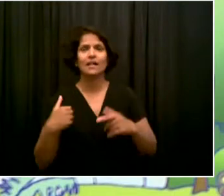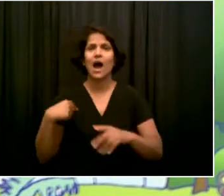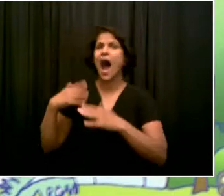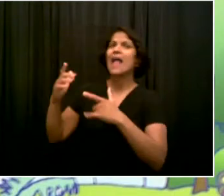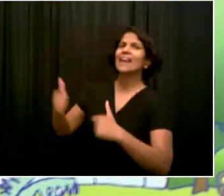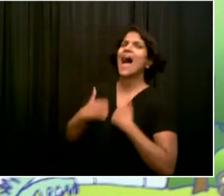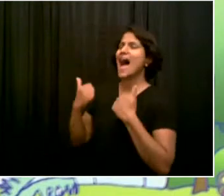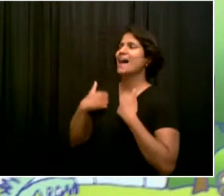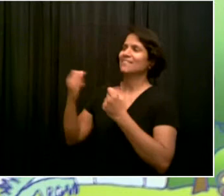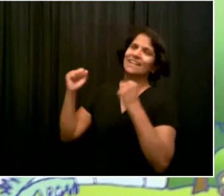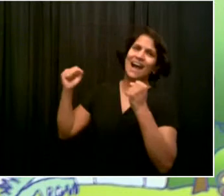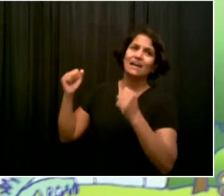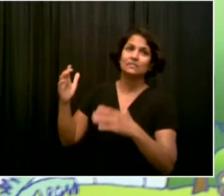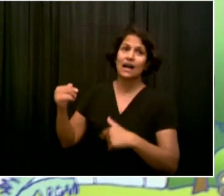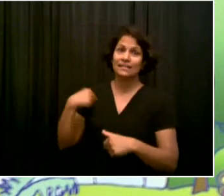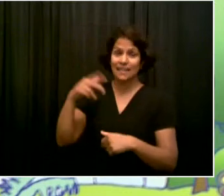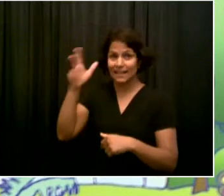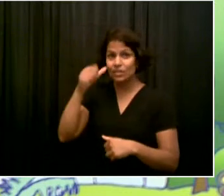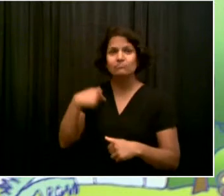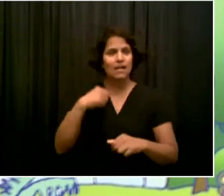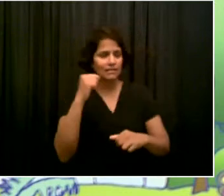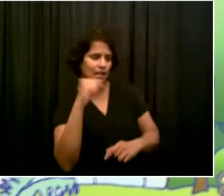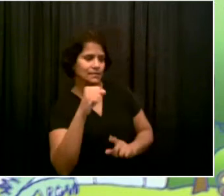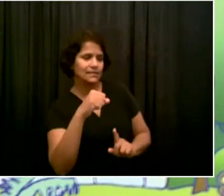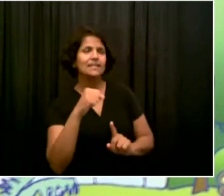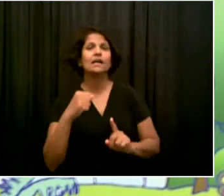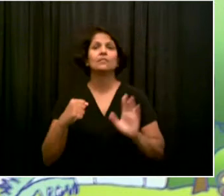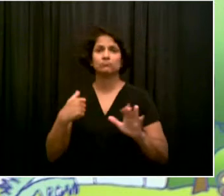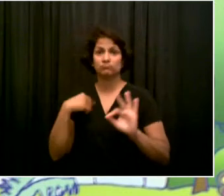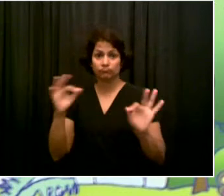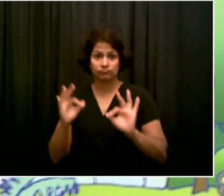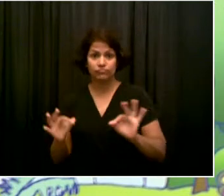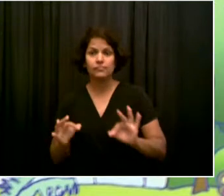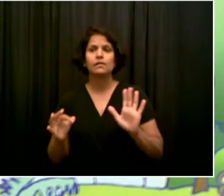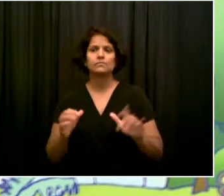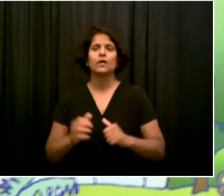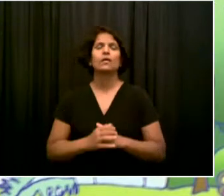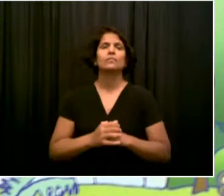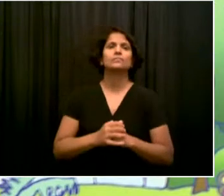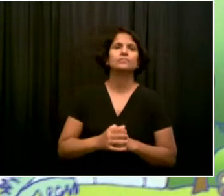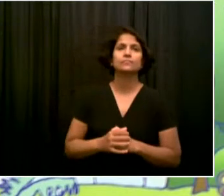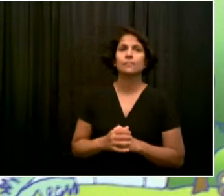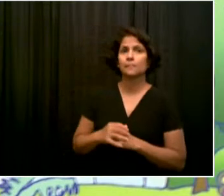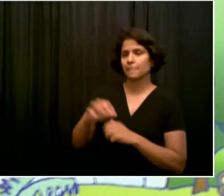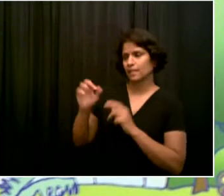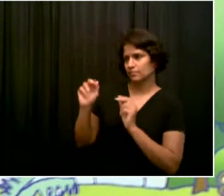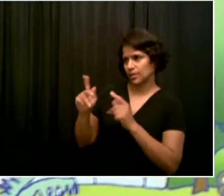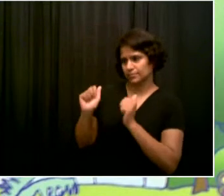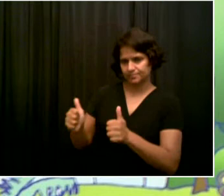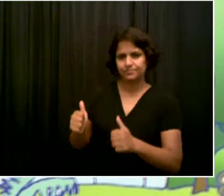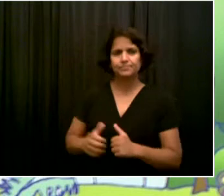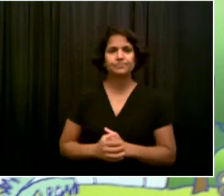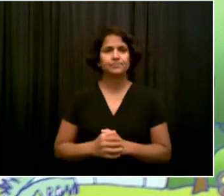BACK TO YOU CHRIS. CAN YOU HEAR ME? CHRIS, CAN YOU HEAR US?